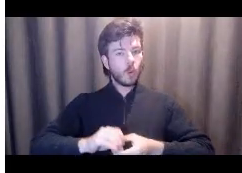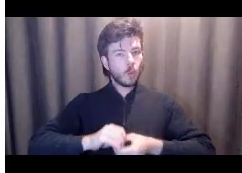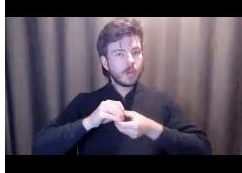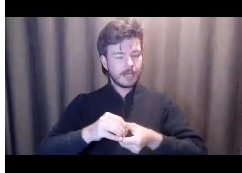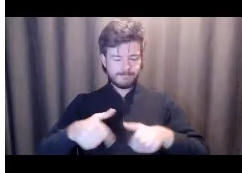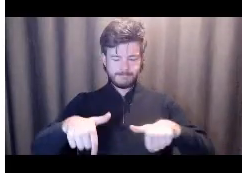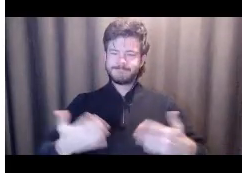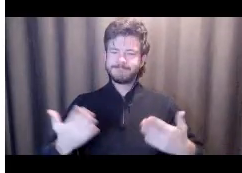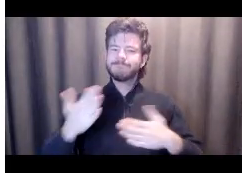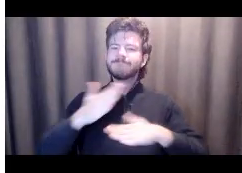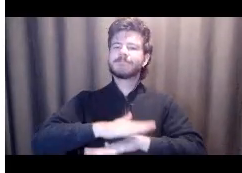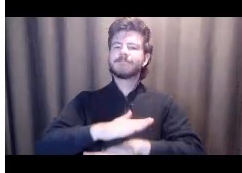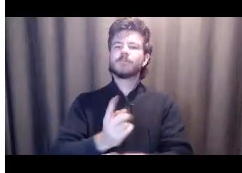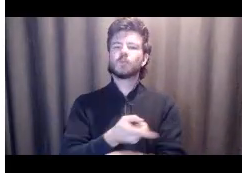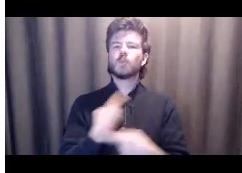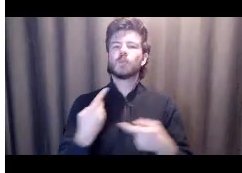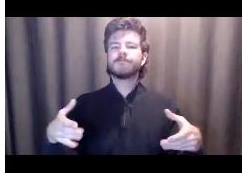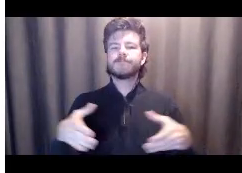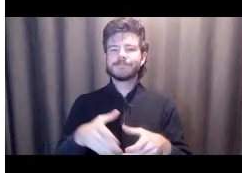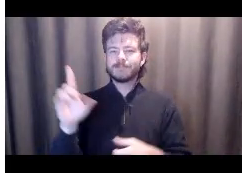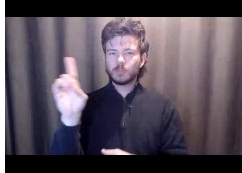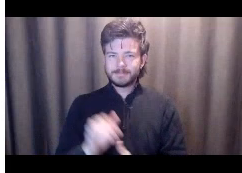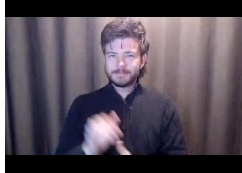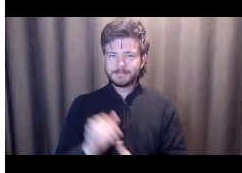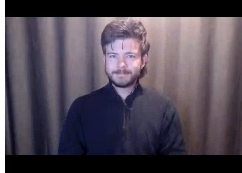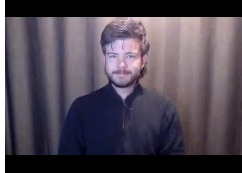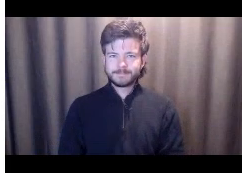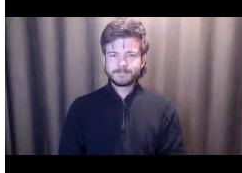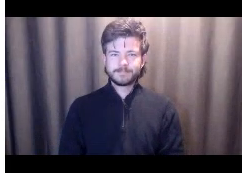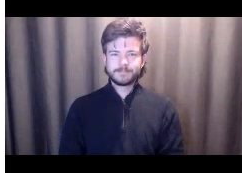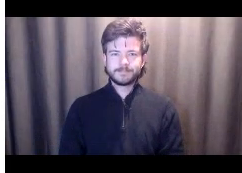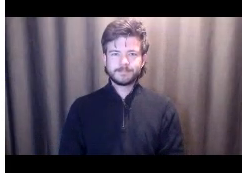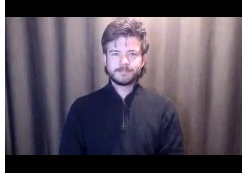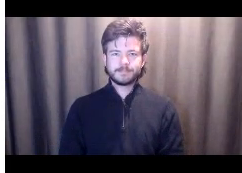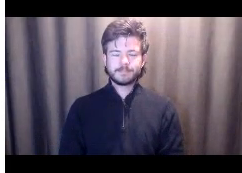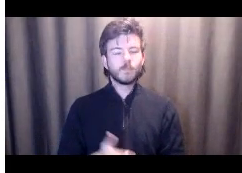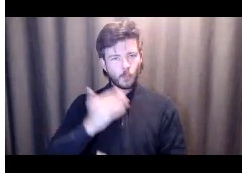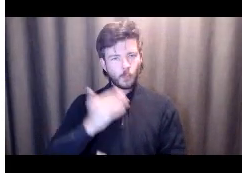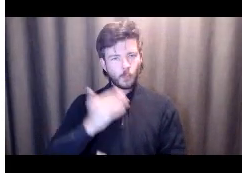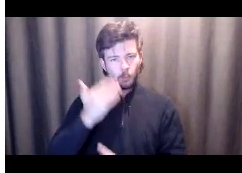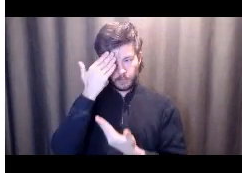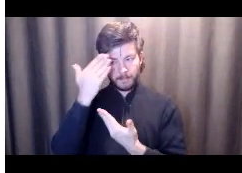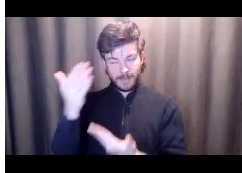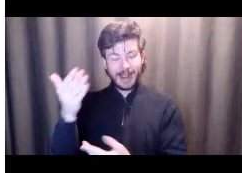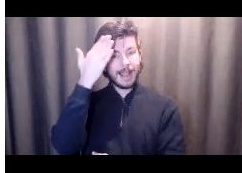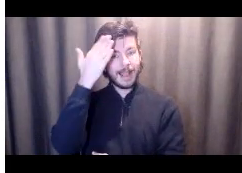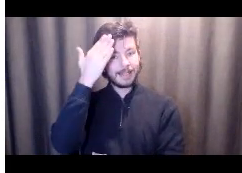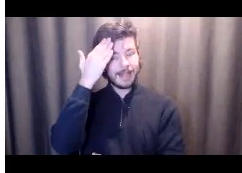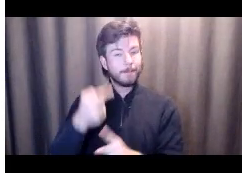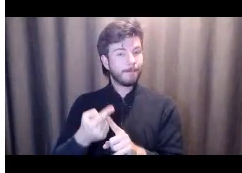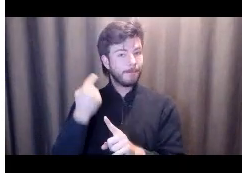on which we meet today. I pay my respects to Elders, past and present,